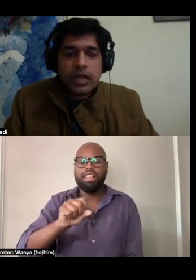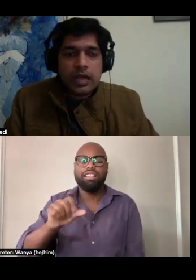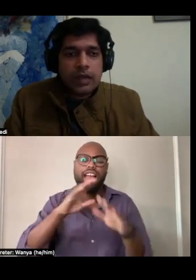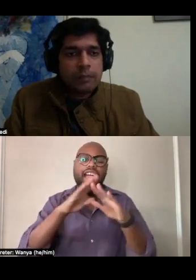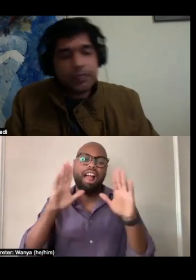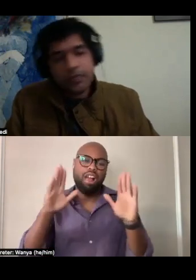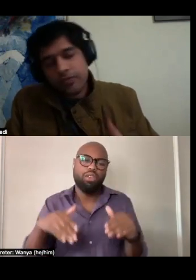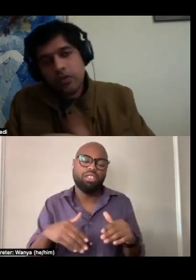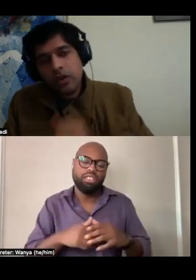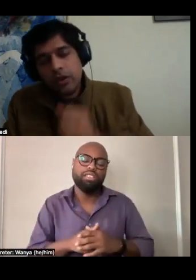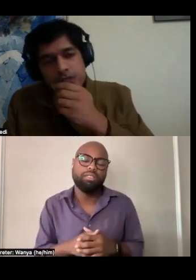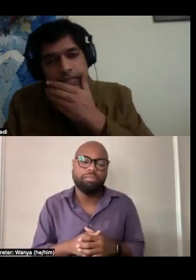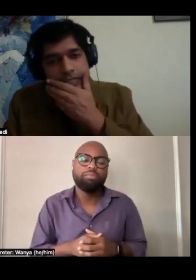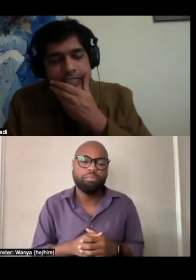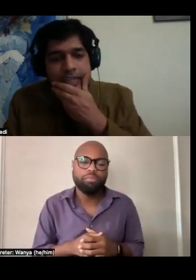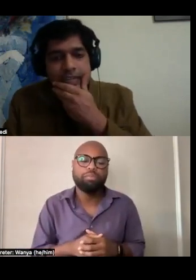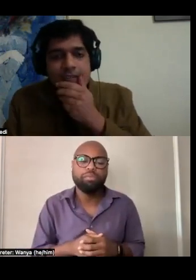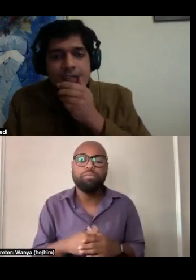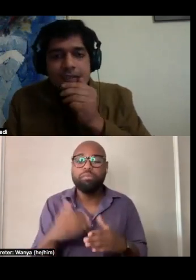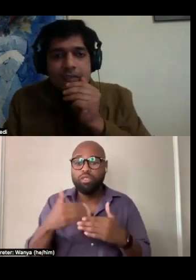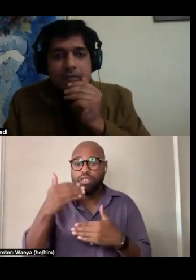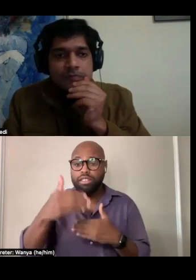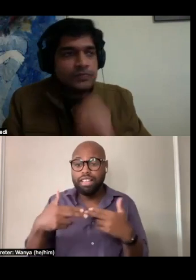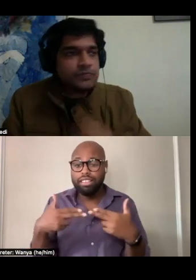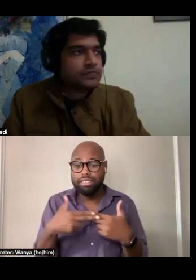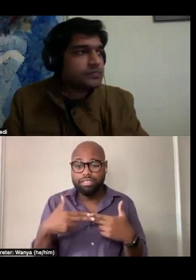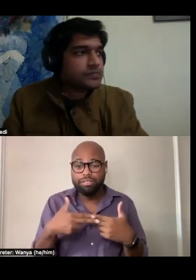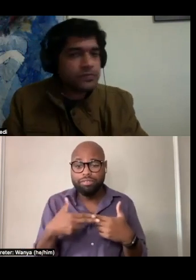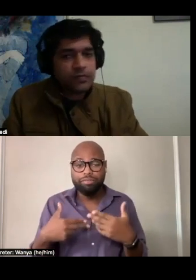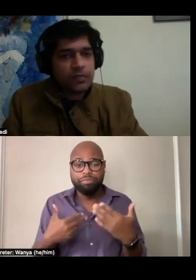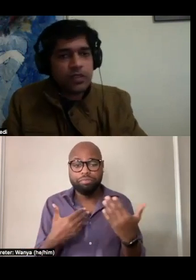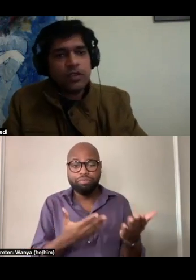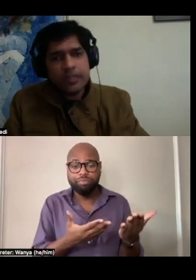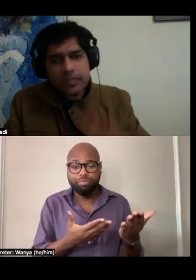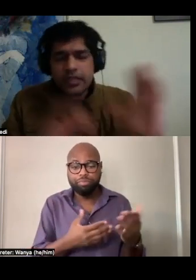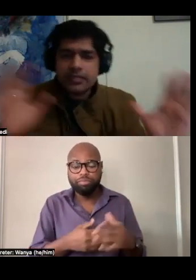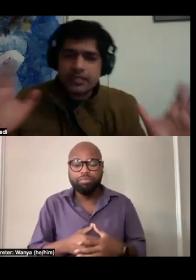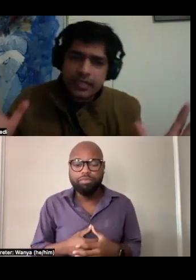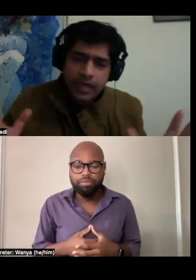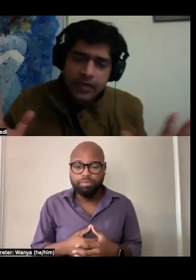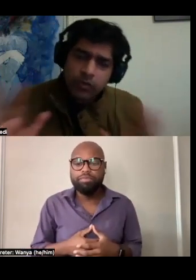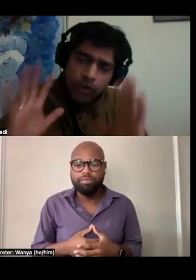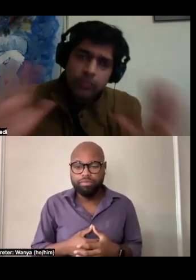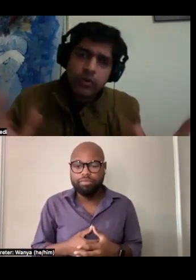Onto the next slide. This is the - I don't want to bore you,